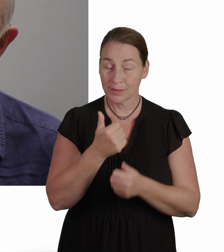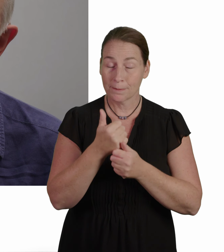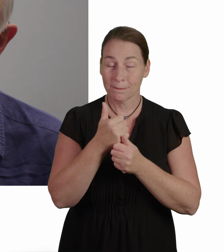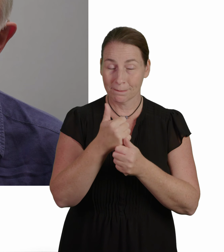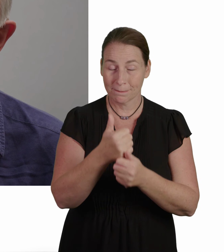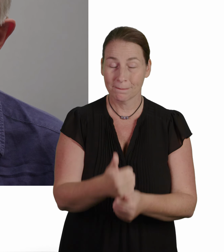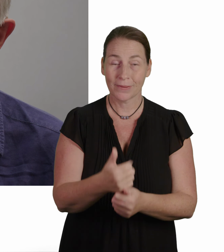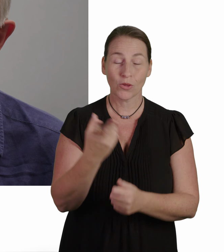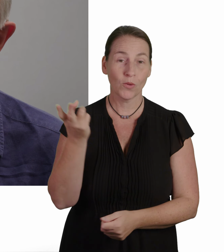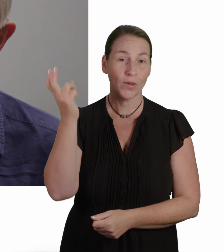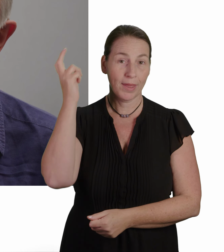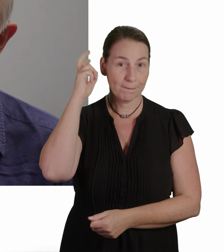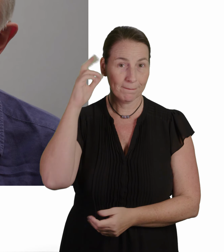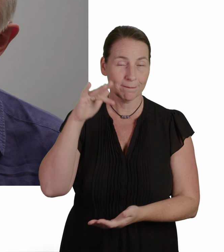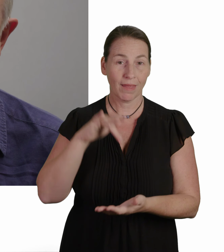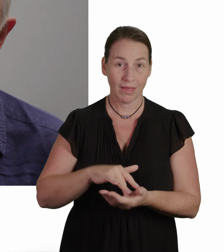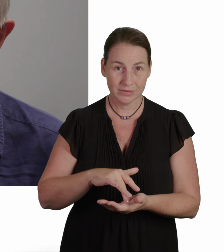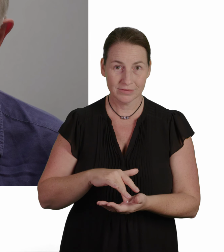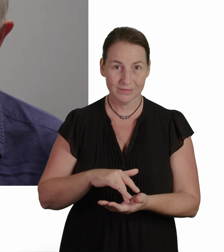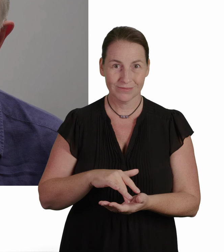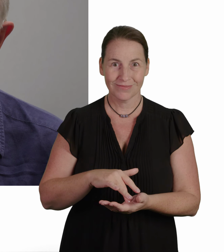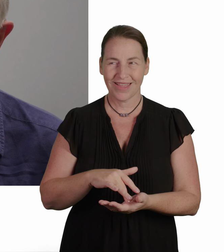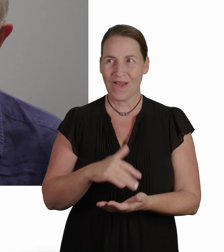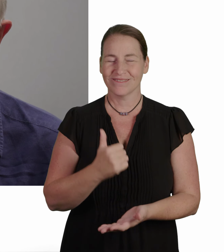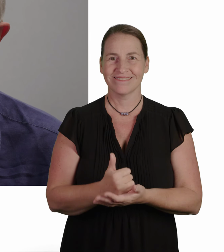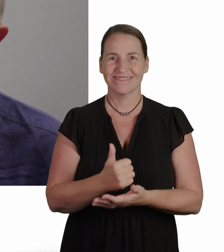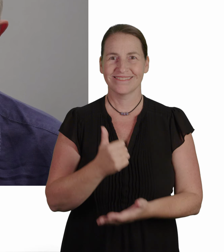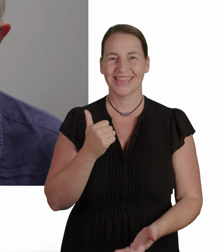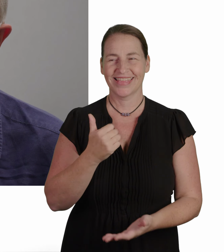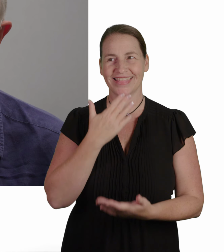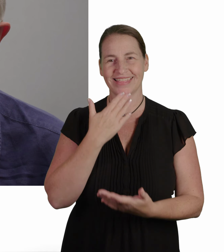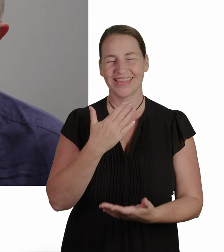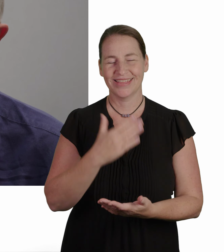to help you with a cochlear implant.” “That's really fantastic news. Thank you.”